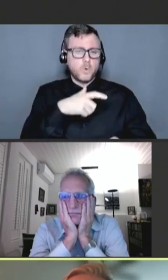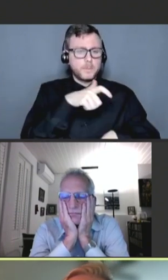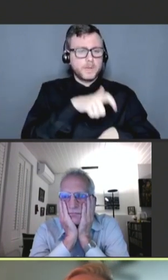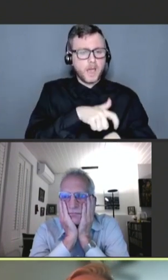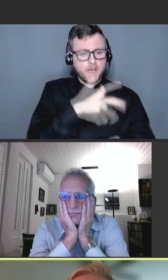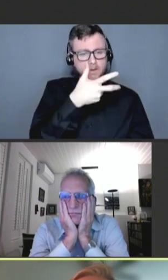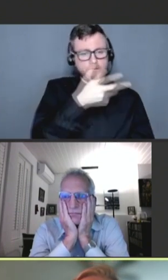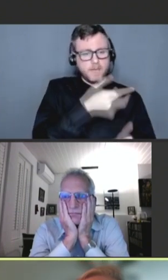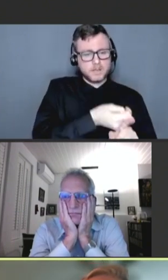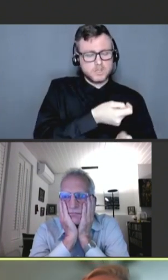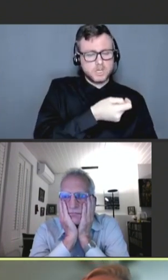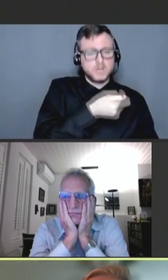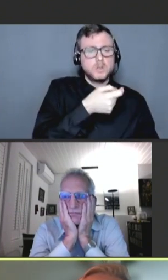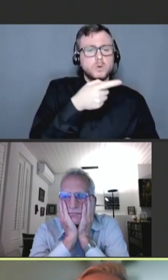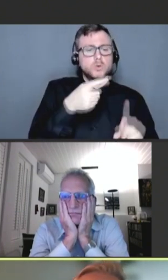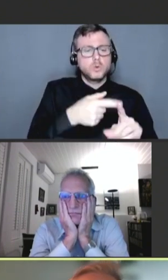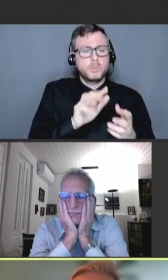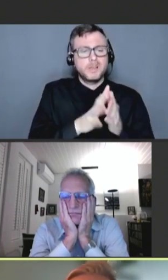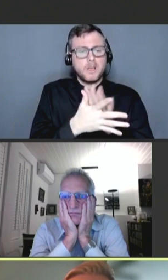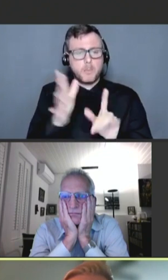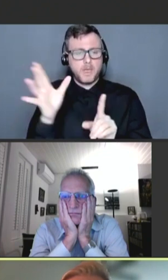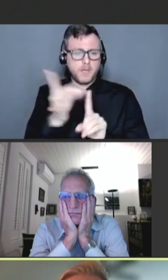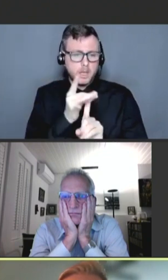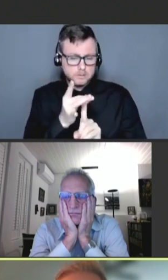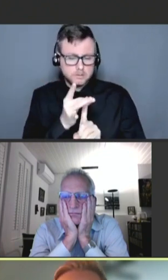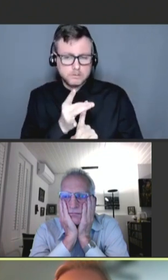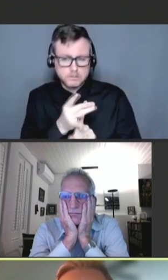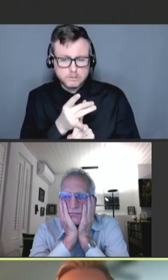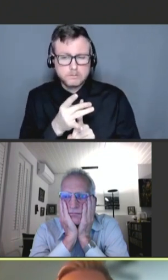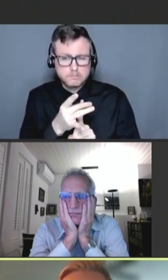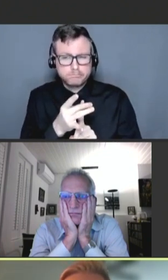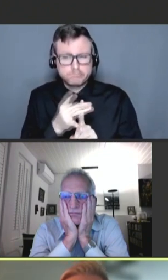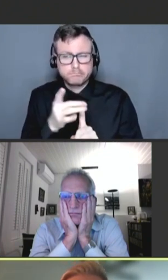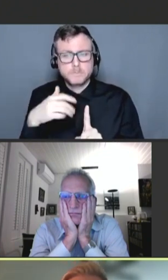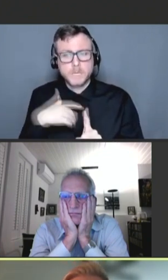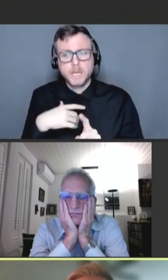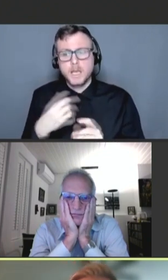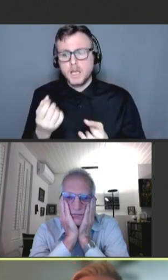infection, with some preliminary data suggesting that people being vaccinated a month before